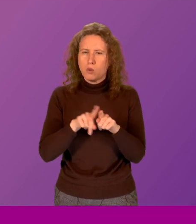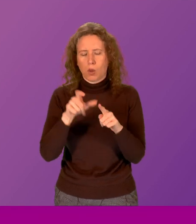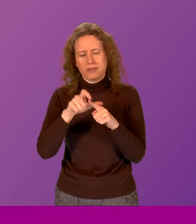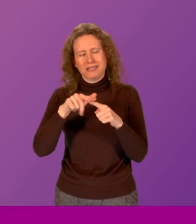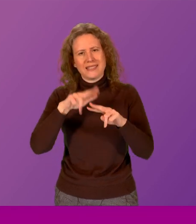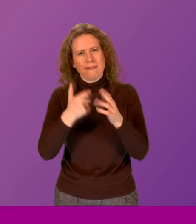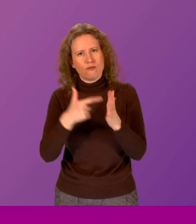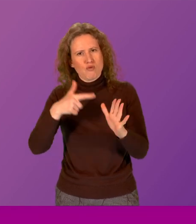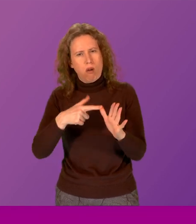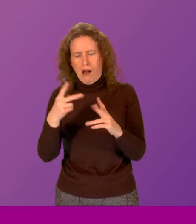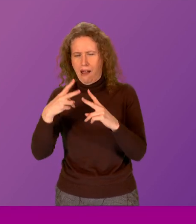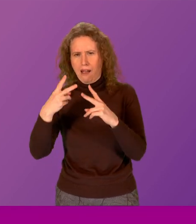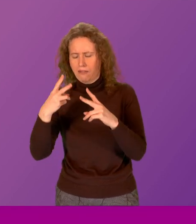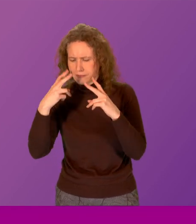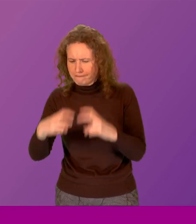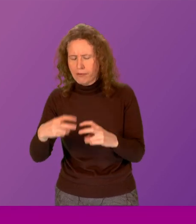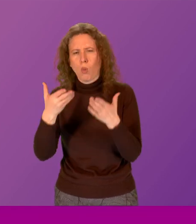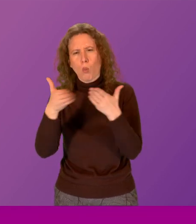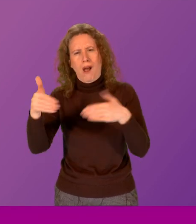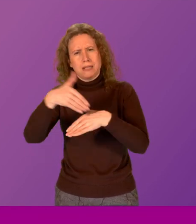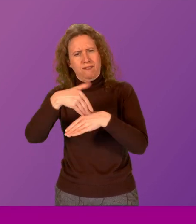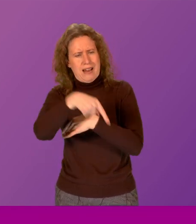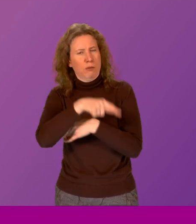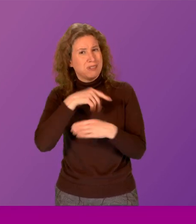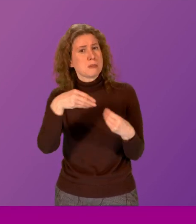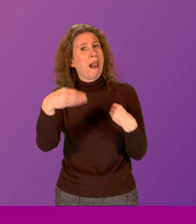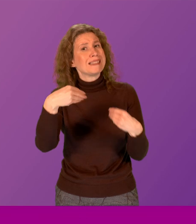on the wider impacts of microplastics. That report, which is expected early next year,